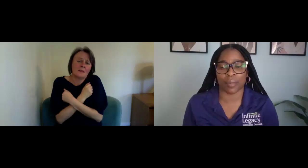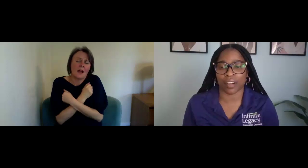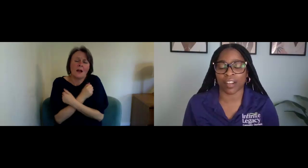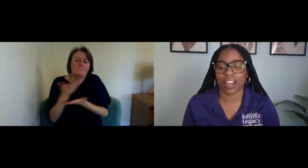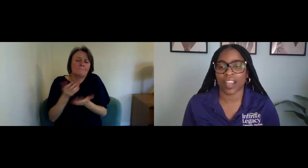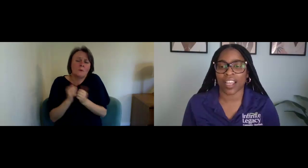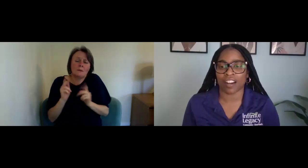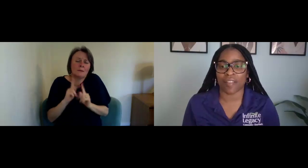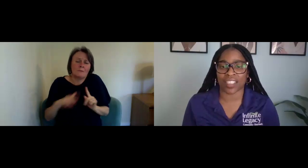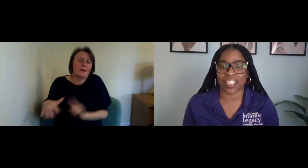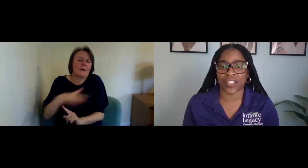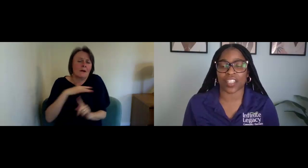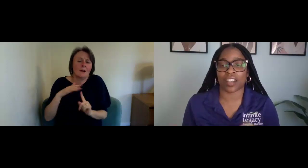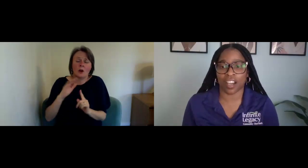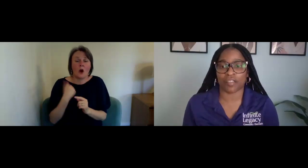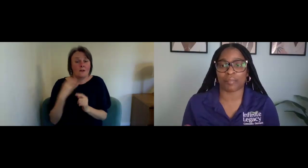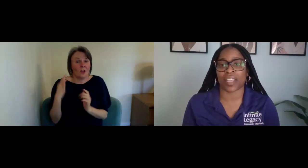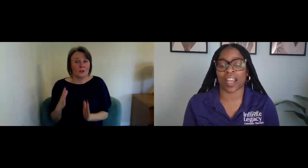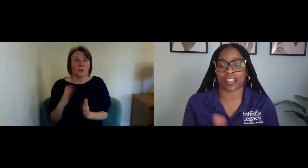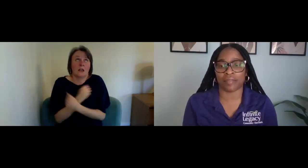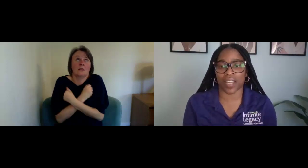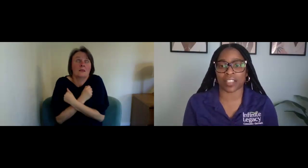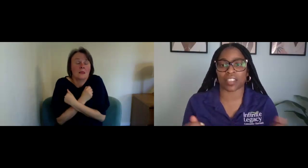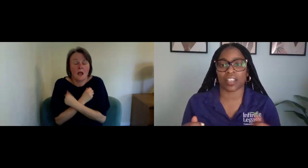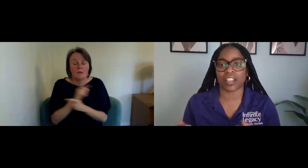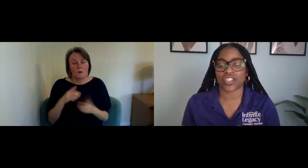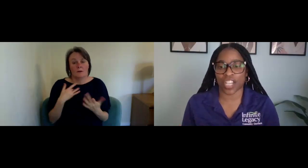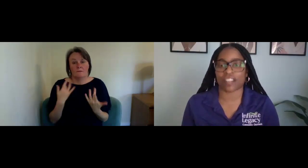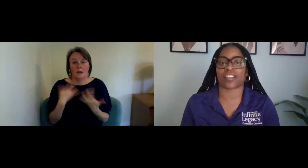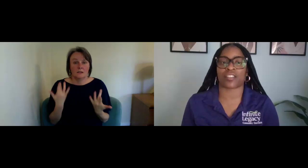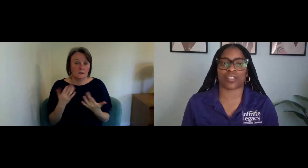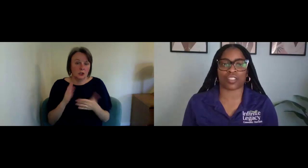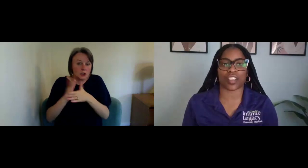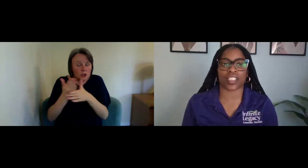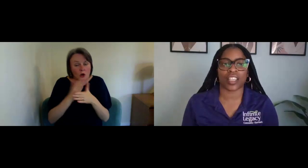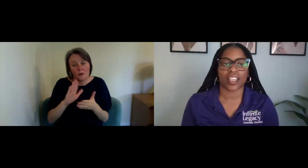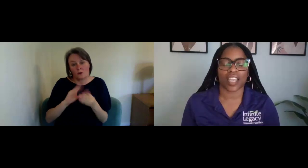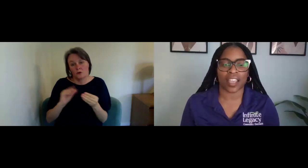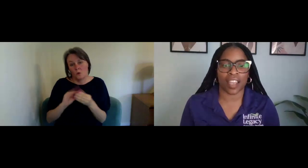everywhere and our volunteers love being at events sharing their stories.